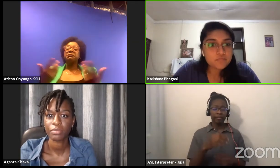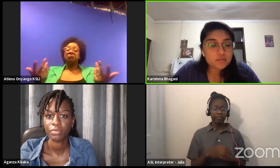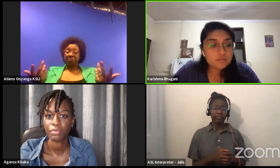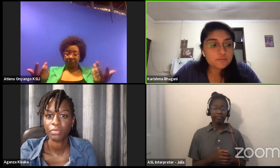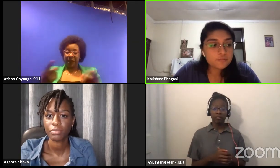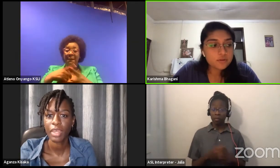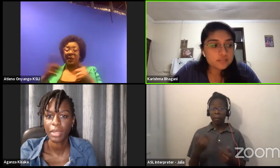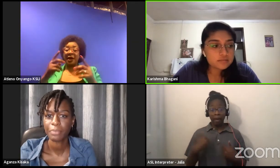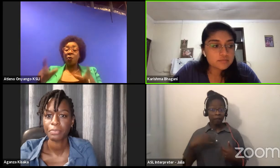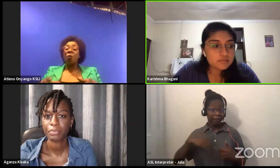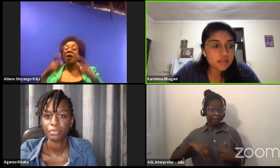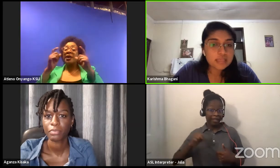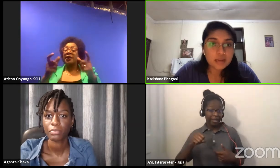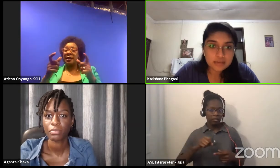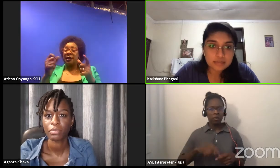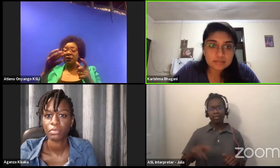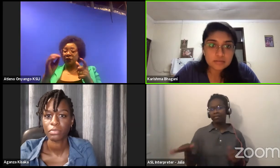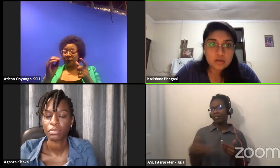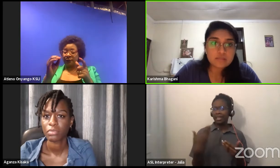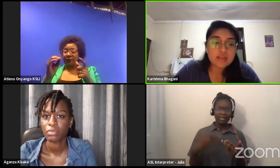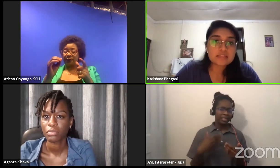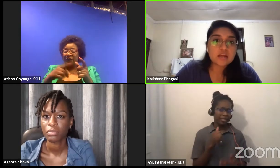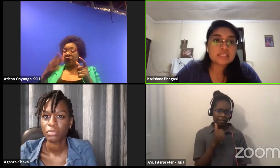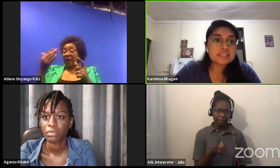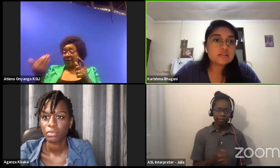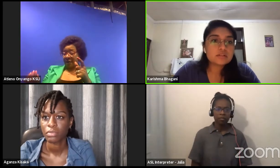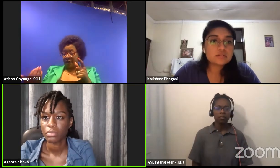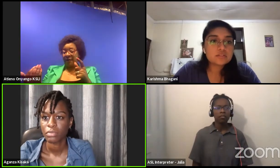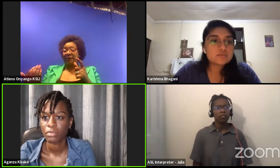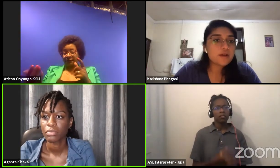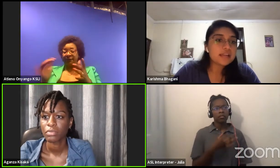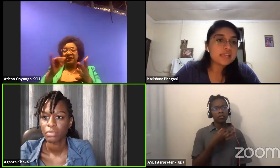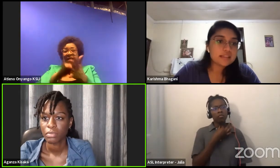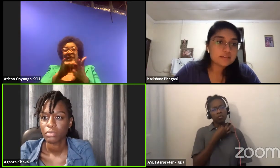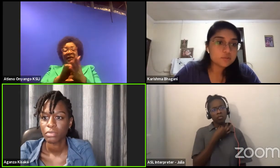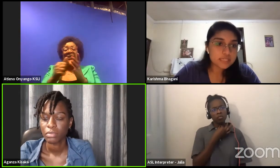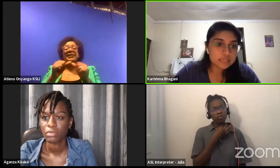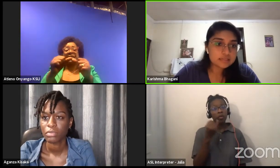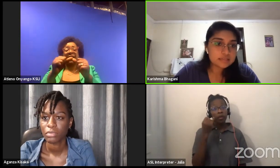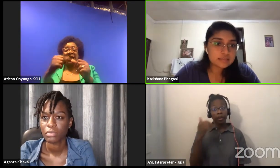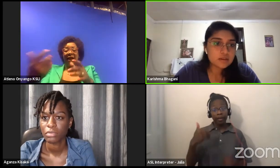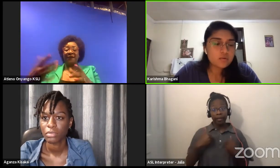For folks that are younger that are still finding their footing,